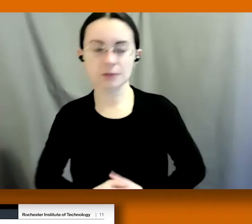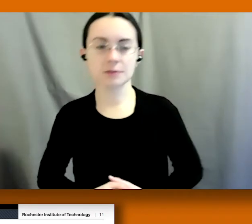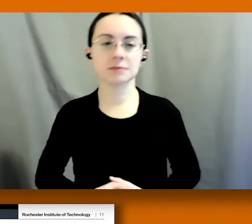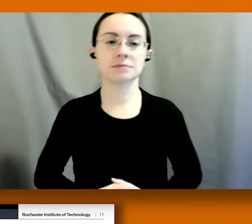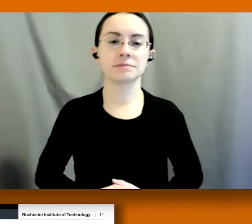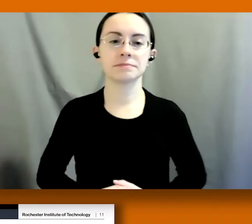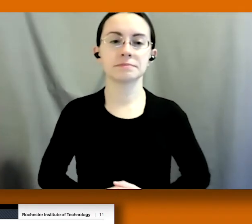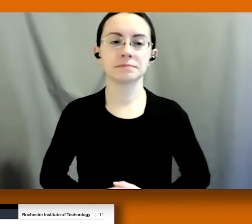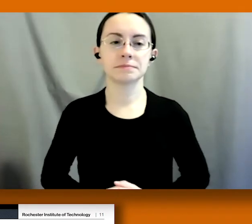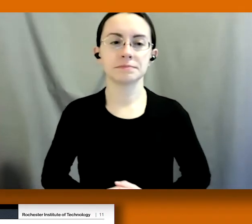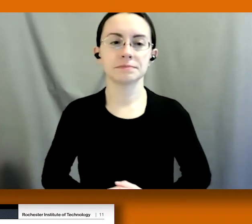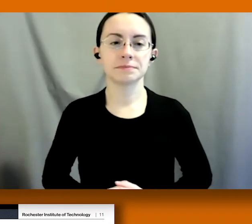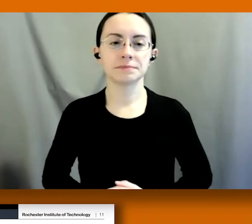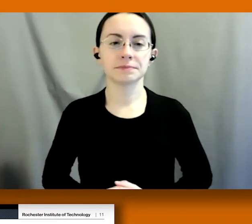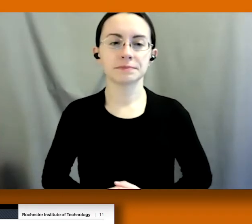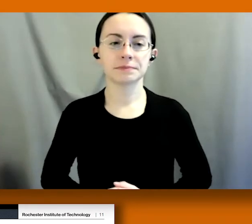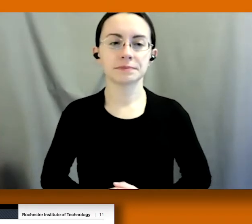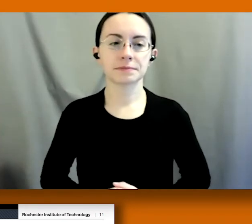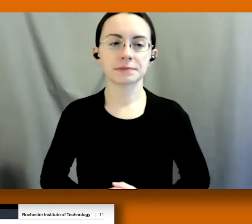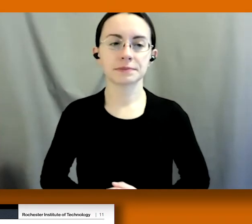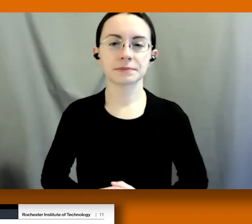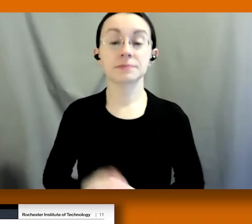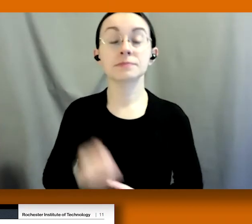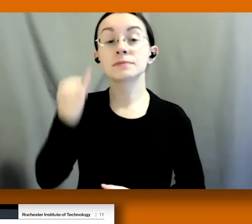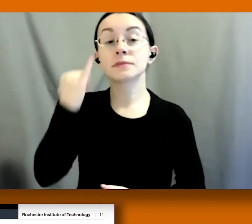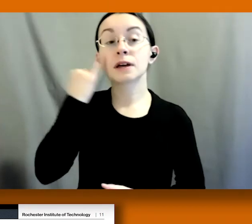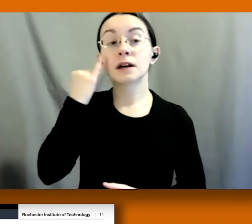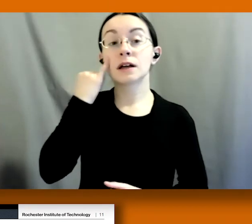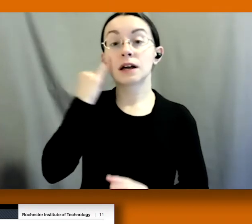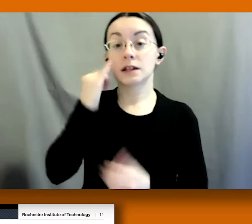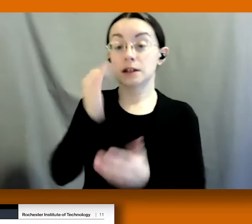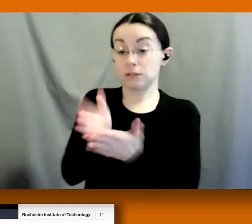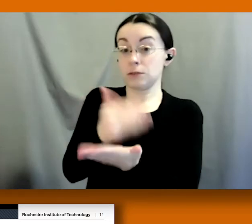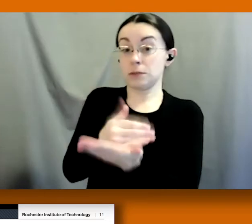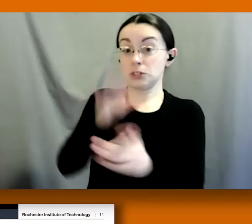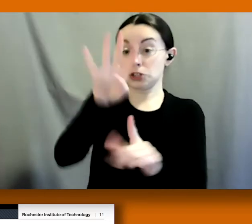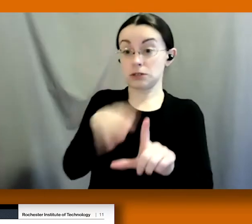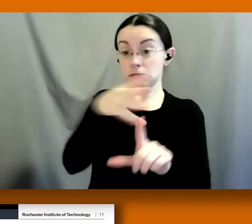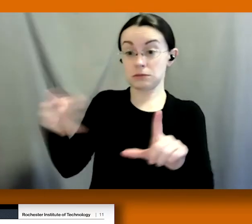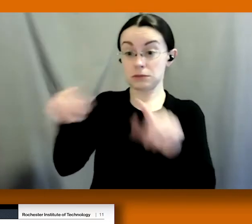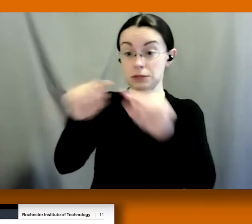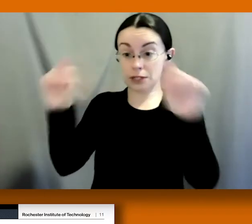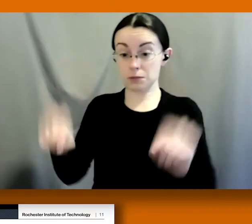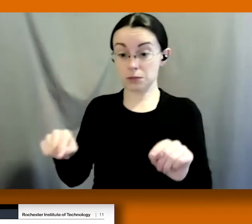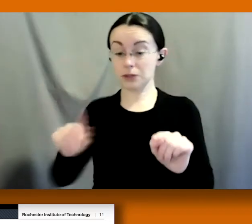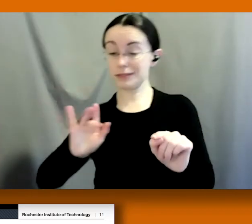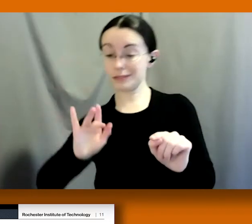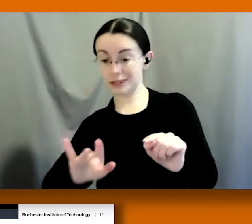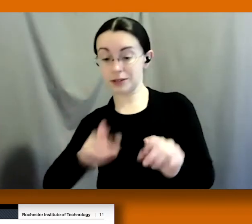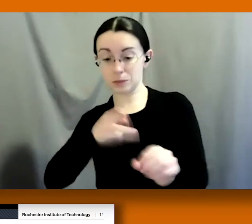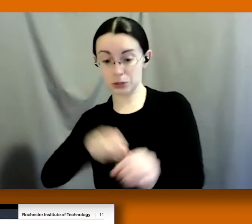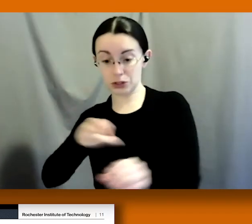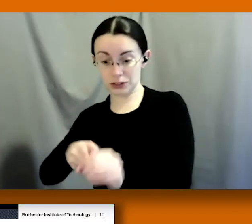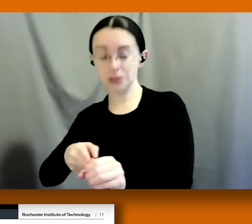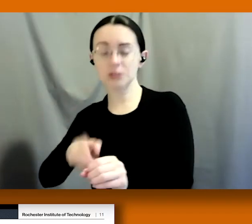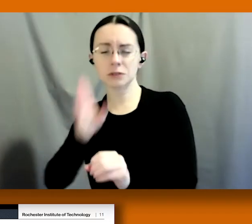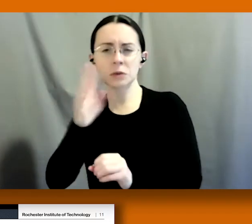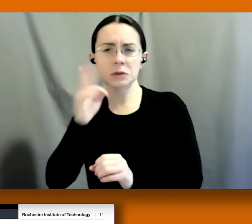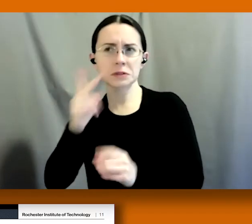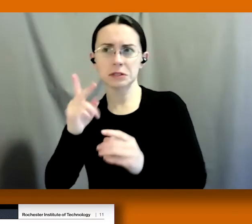If you expand the "participant" section on the budget template, you will see all these items listed out.